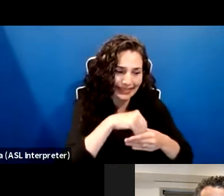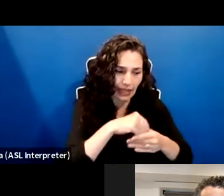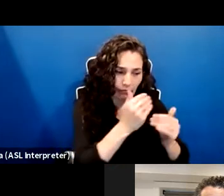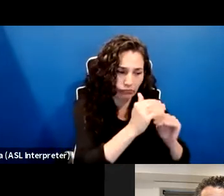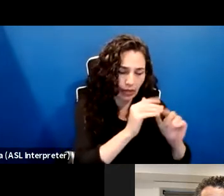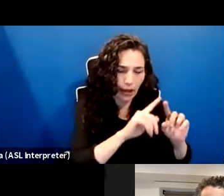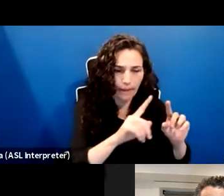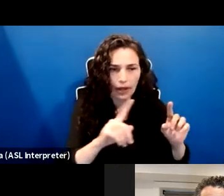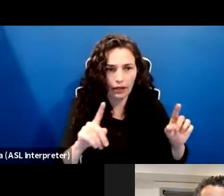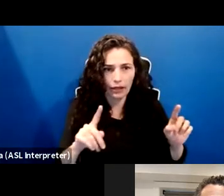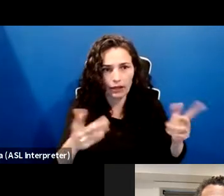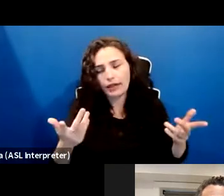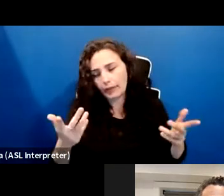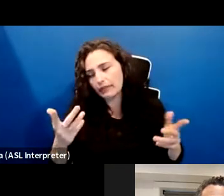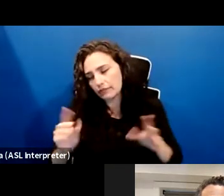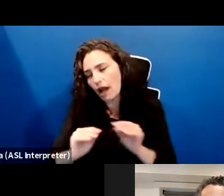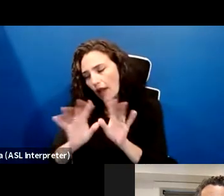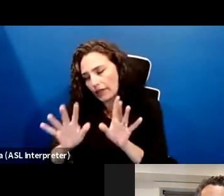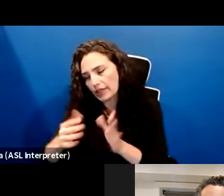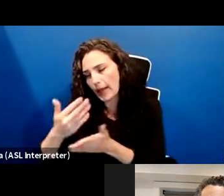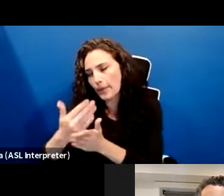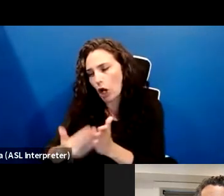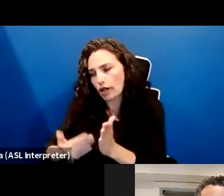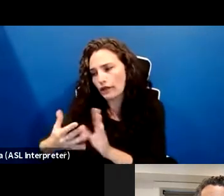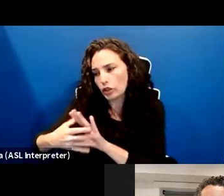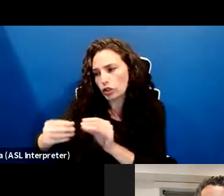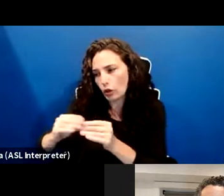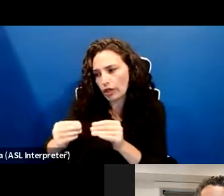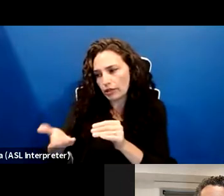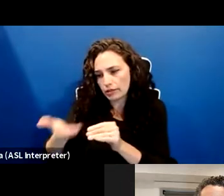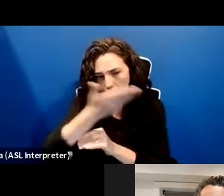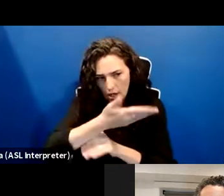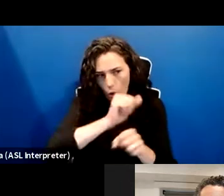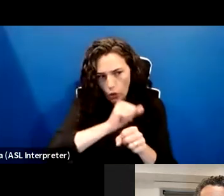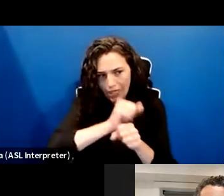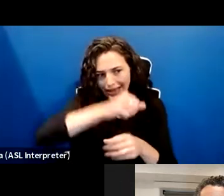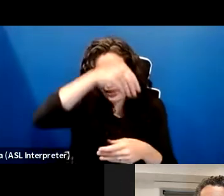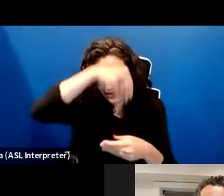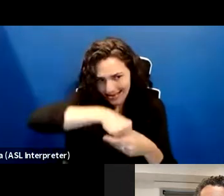obviously a big part of the story is seeing the doctors at work in there, sort of in their professional environment.